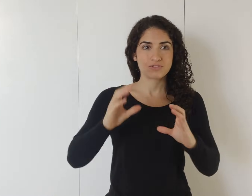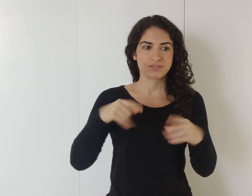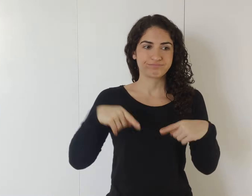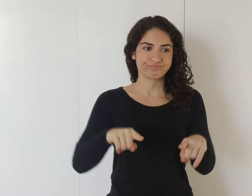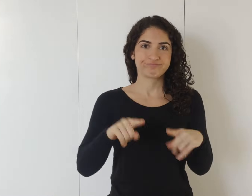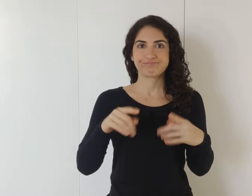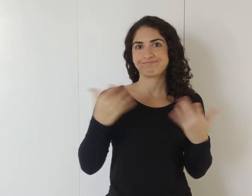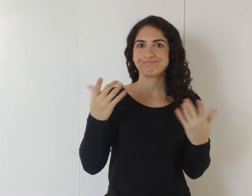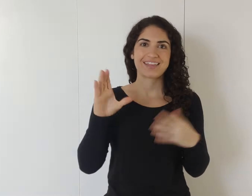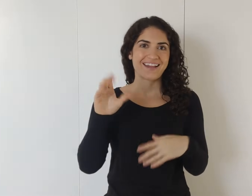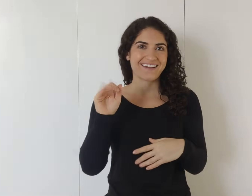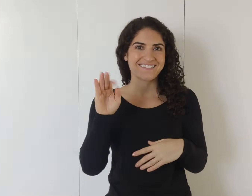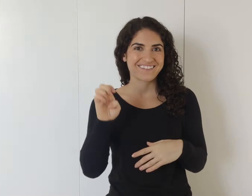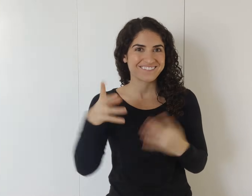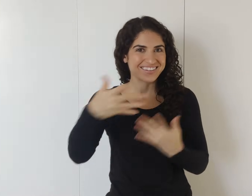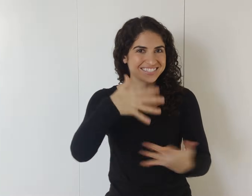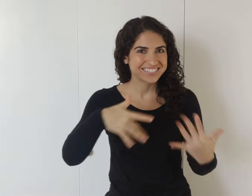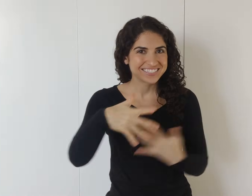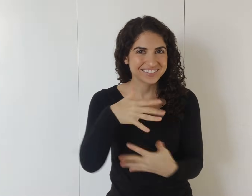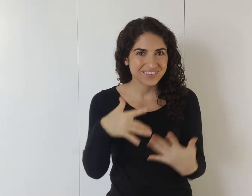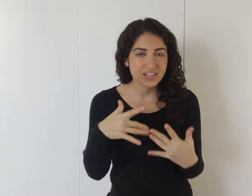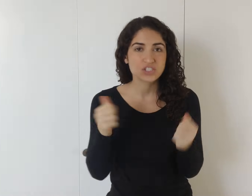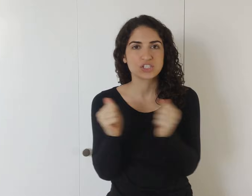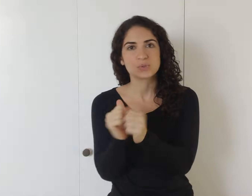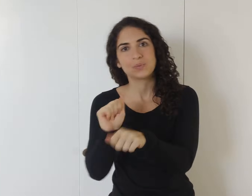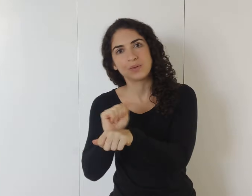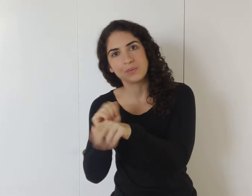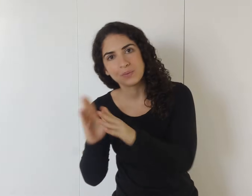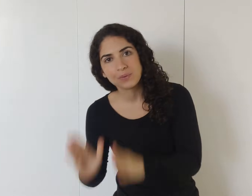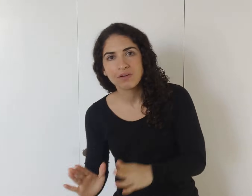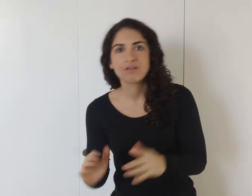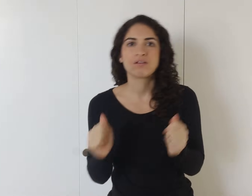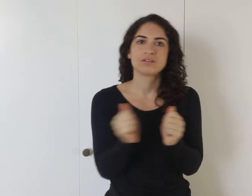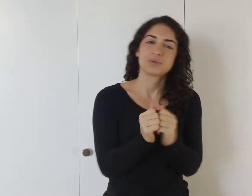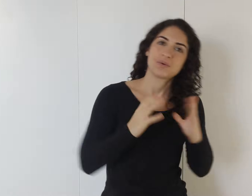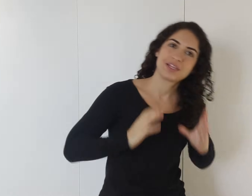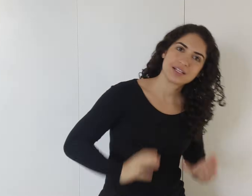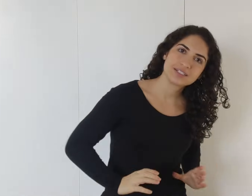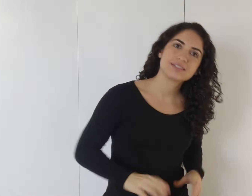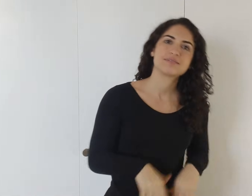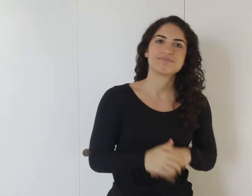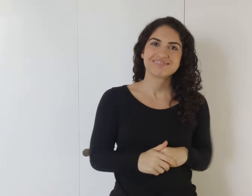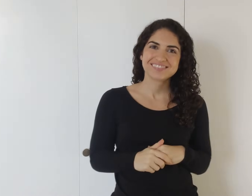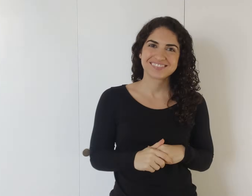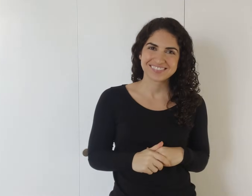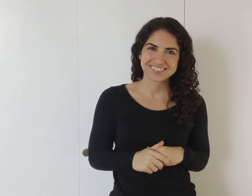communicating during cafe interactions with employees and with customers!